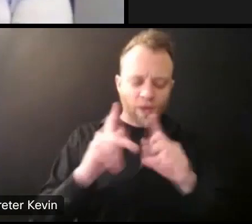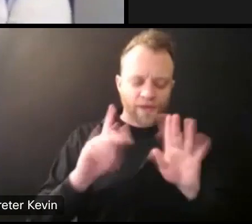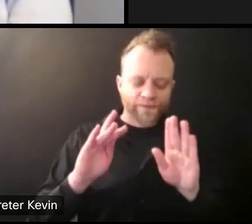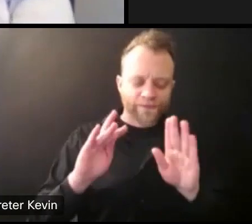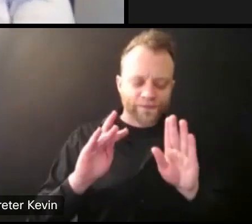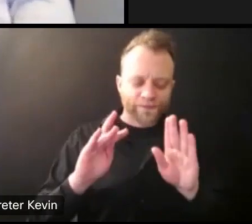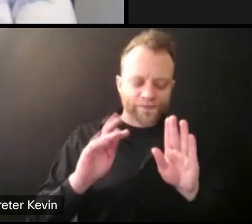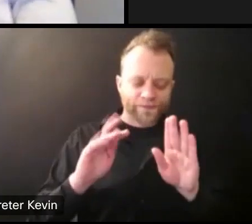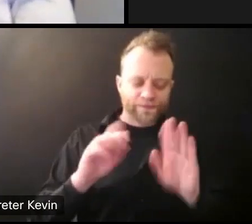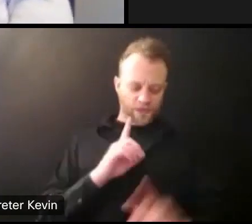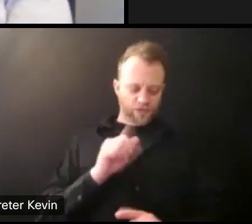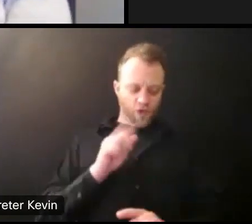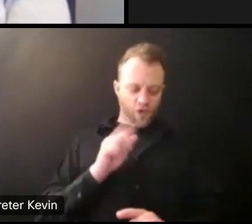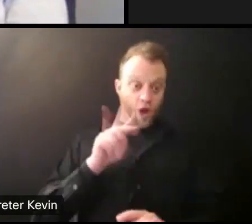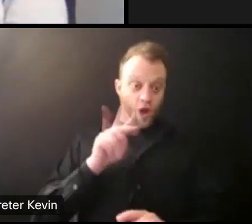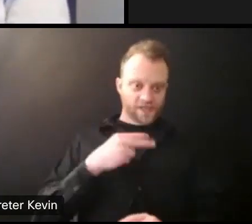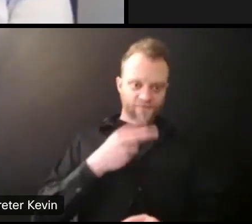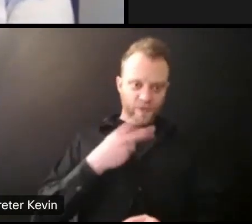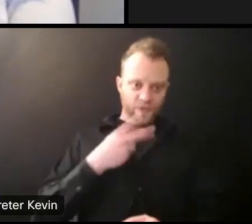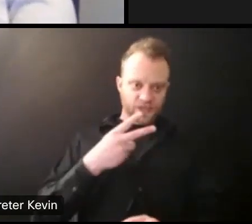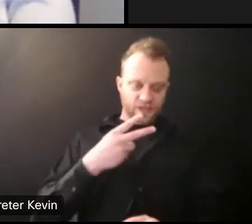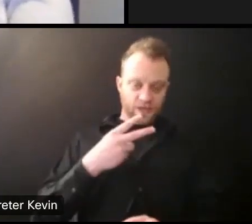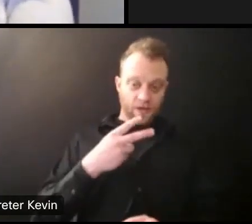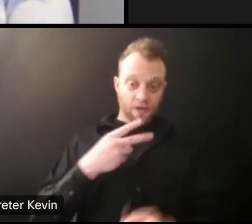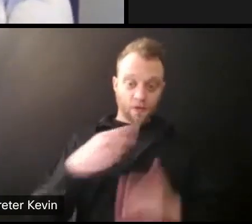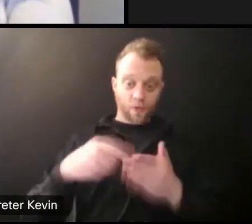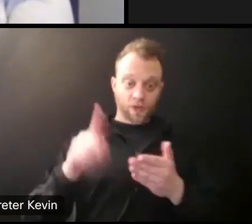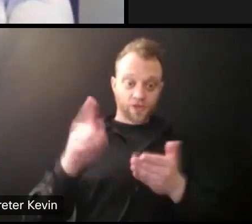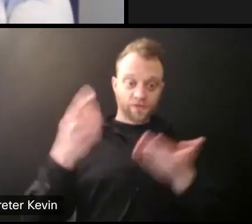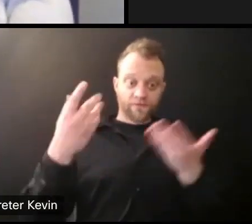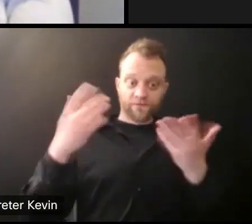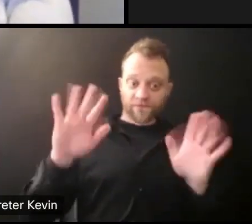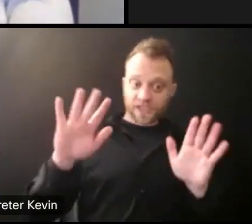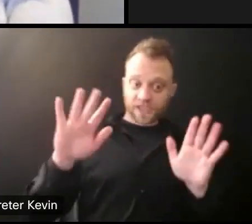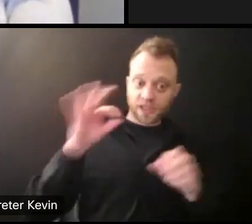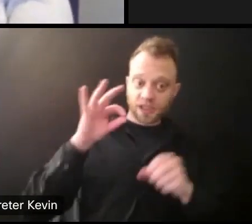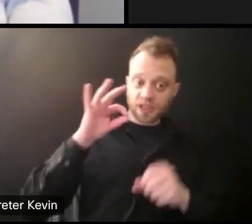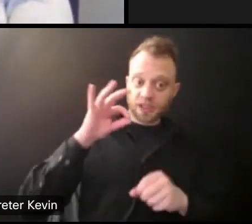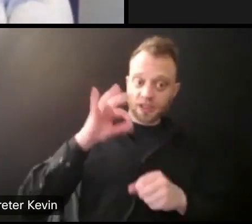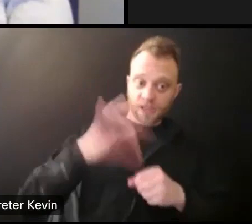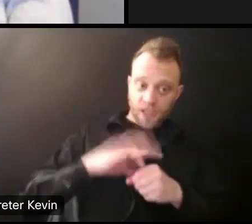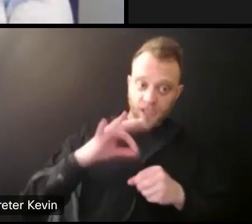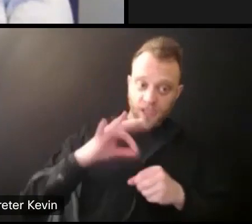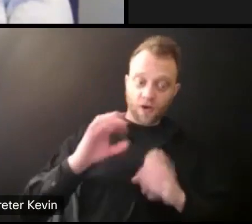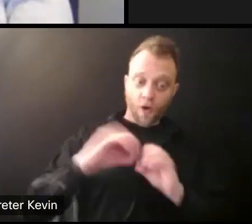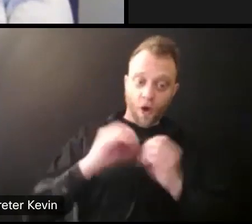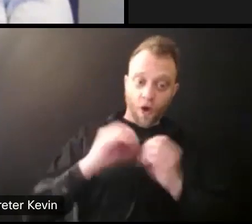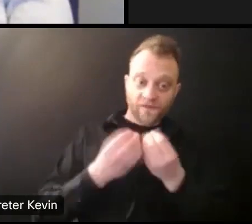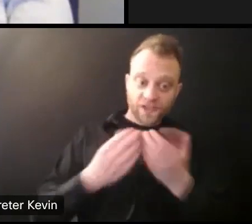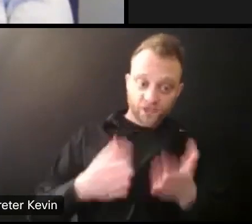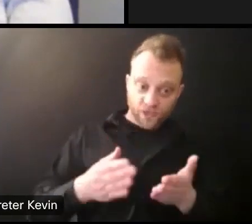you then have the ability to write a check. (Campbell) Yes, but what I'm saying is I'm